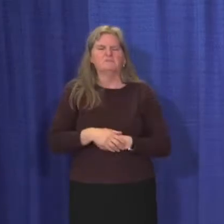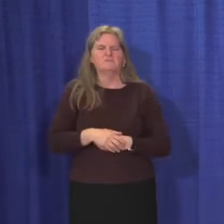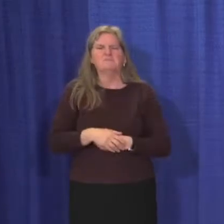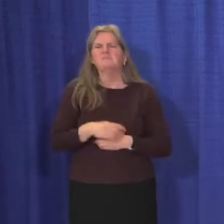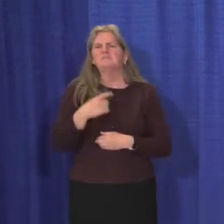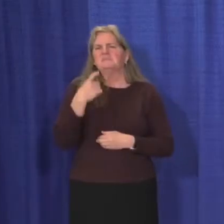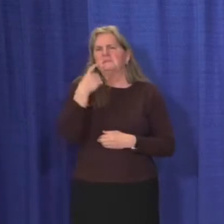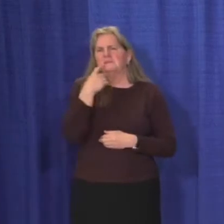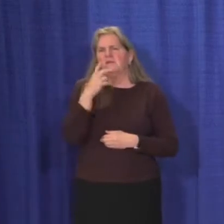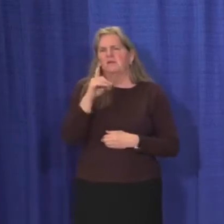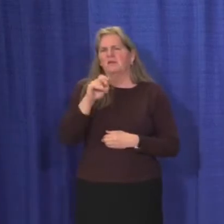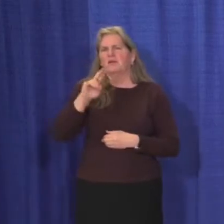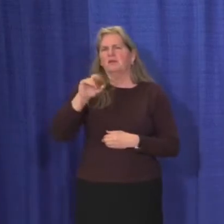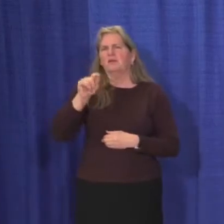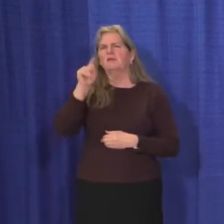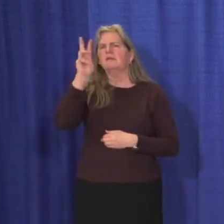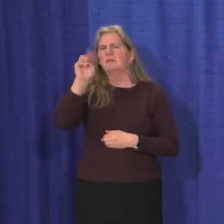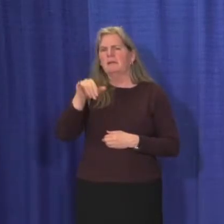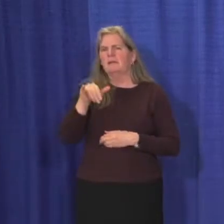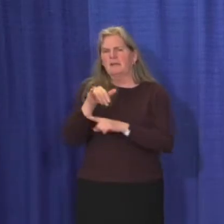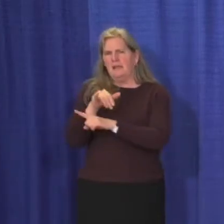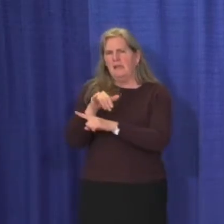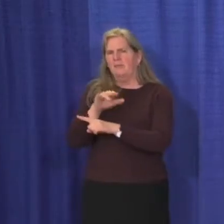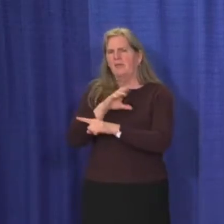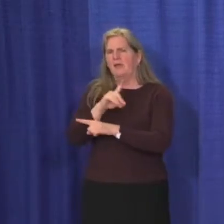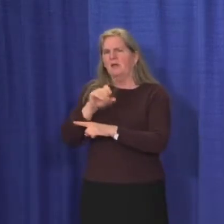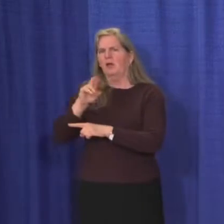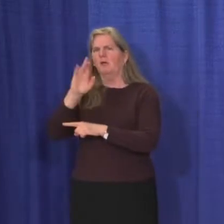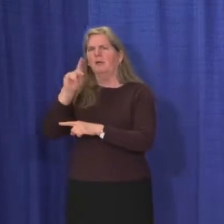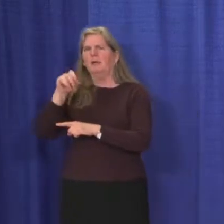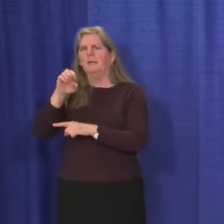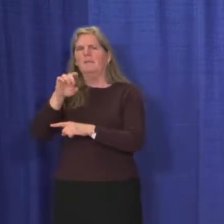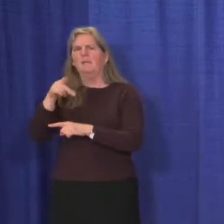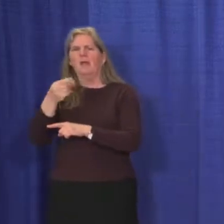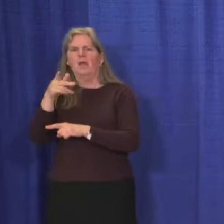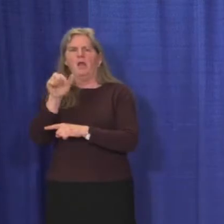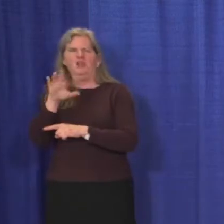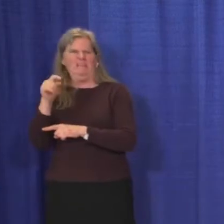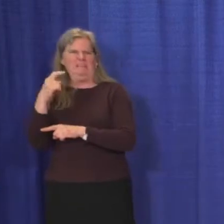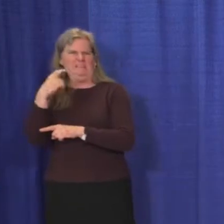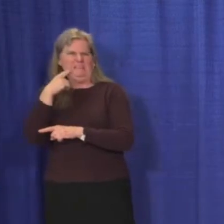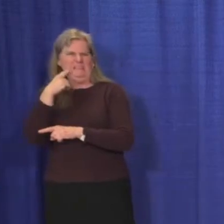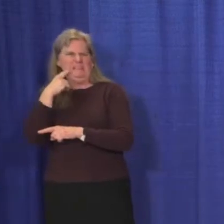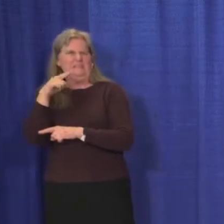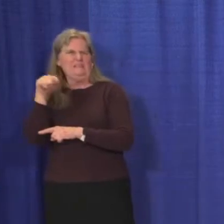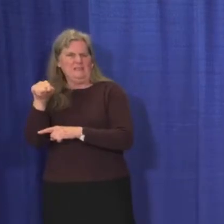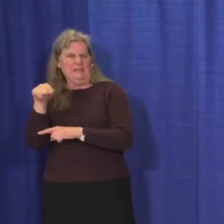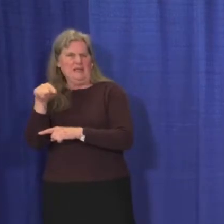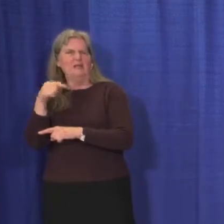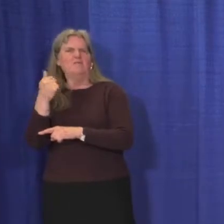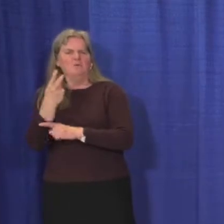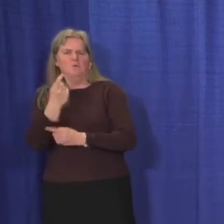Following the live Q&A event I participated in with Doctor Tam last weekend I was able to